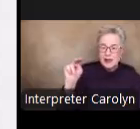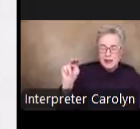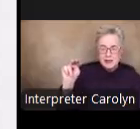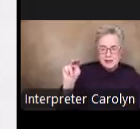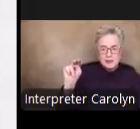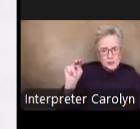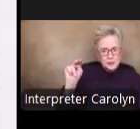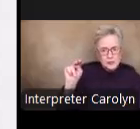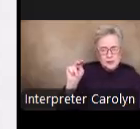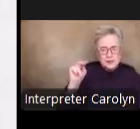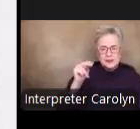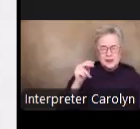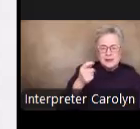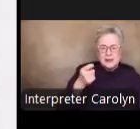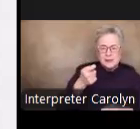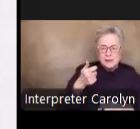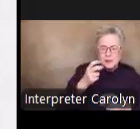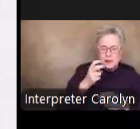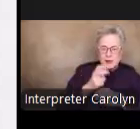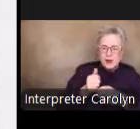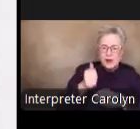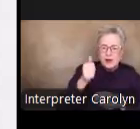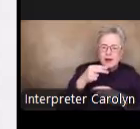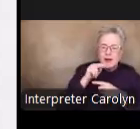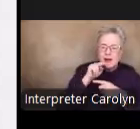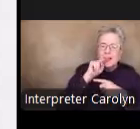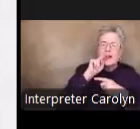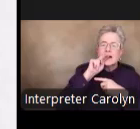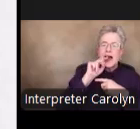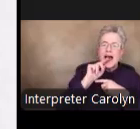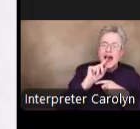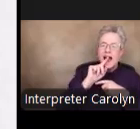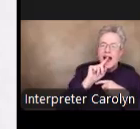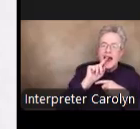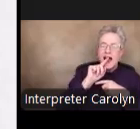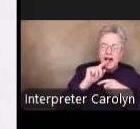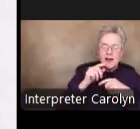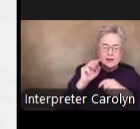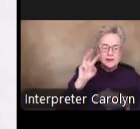use the tongue tip to the ridge behind your teeth, and then W and H